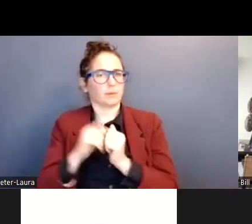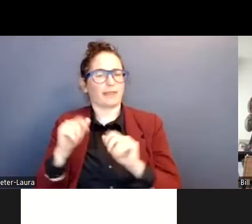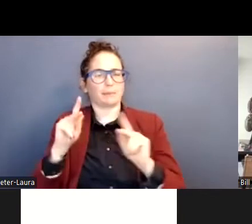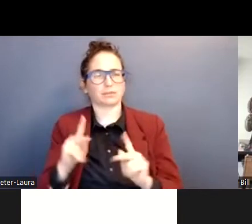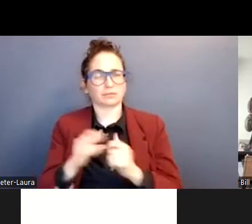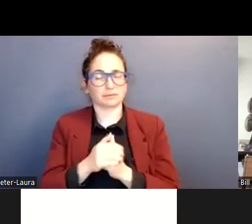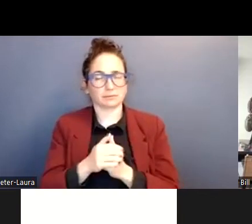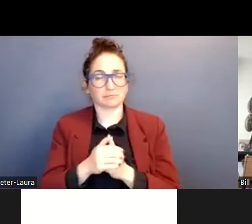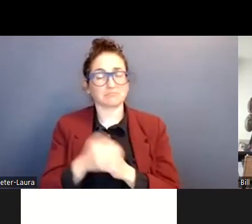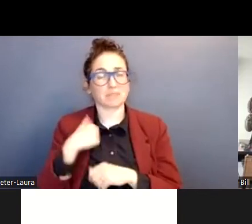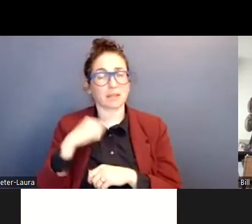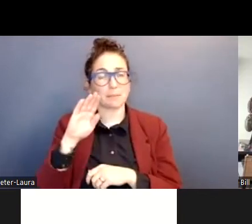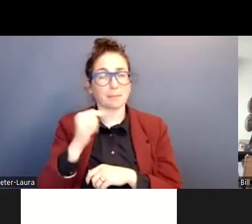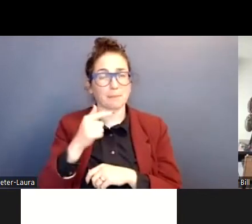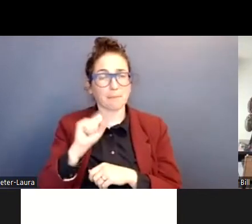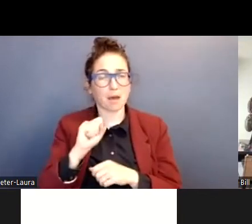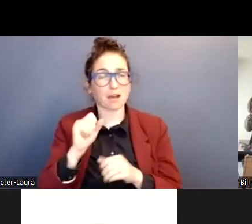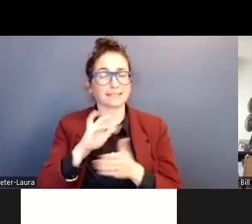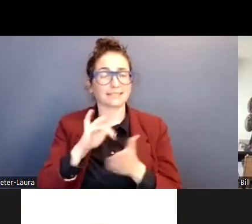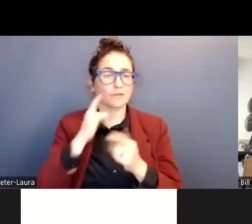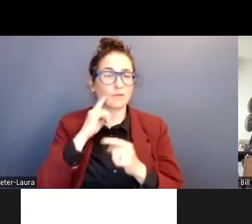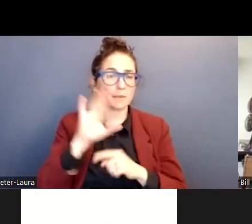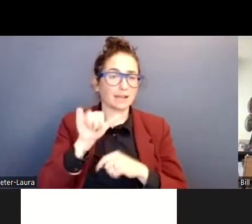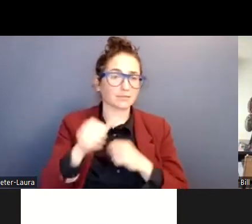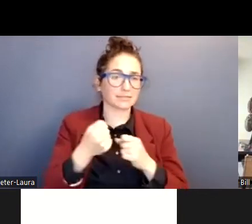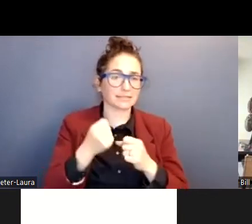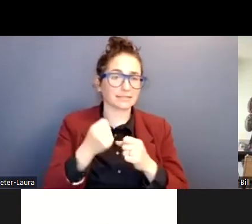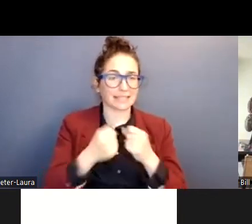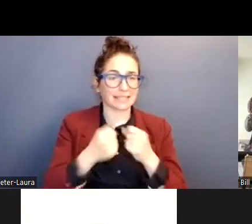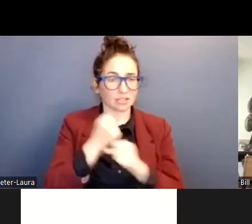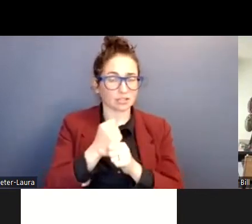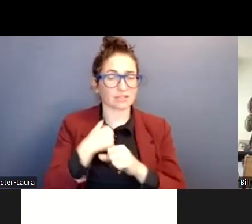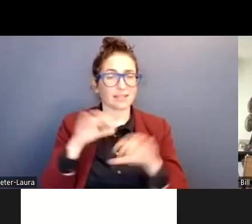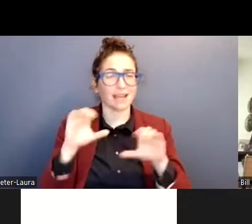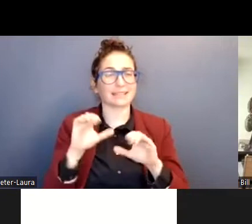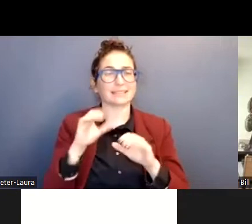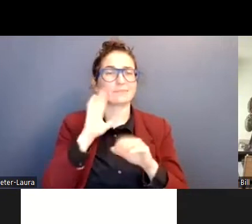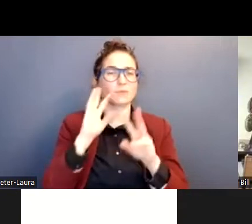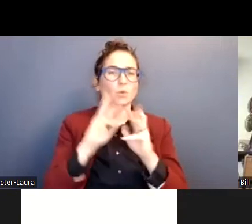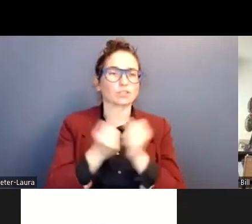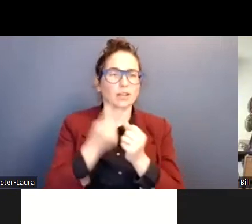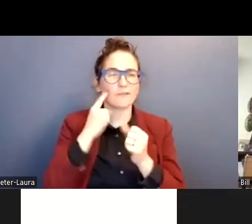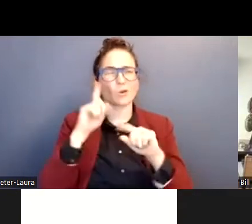center for about 10 years, I did a quarterly day long workshop for direct care staff, case managers, and other